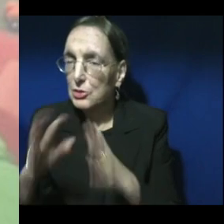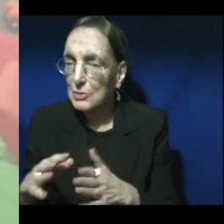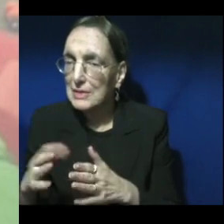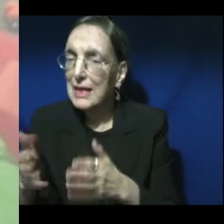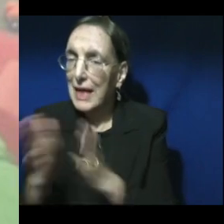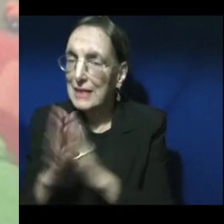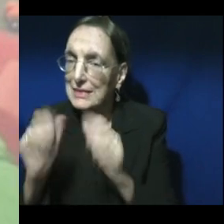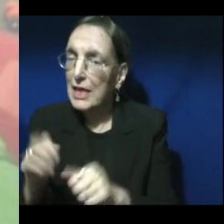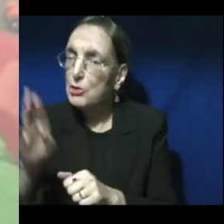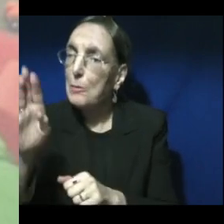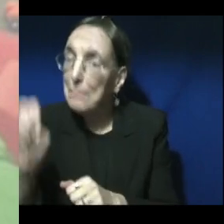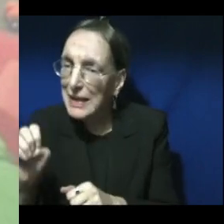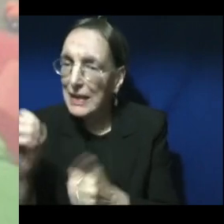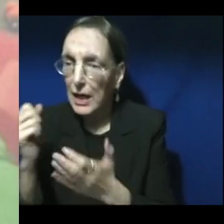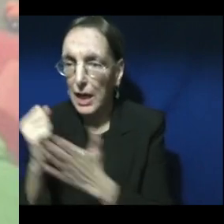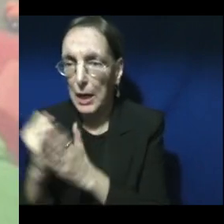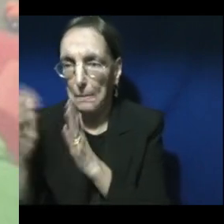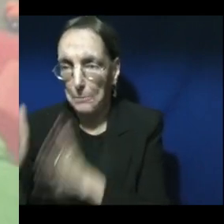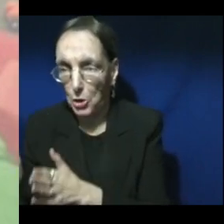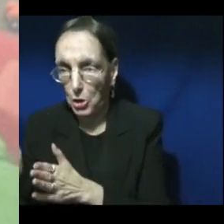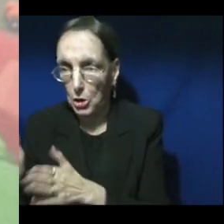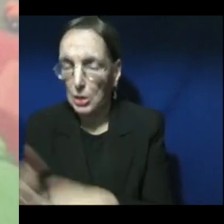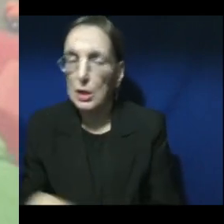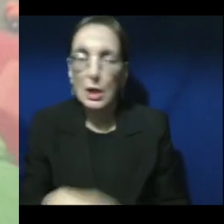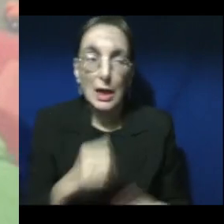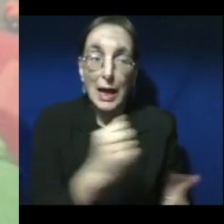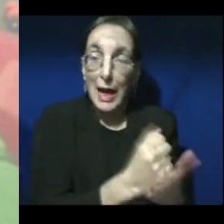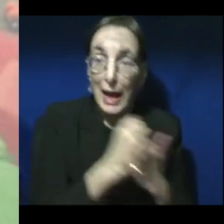Now the difference between help and helper is infinitesimally small. If you don’t believe me,